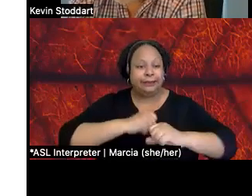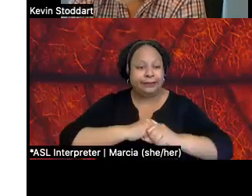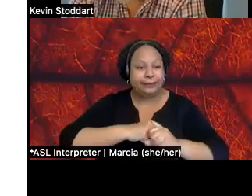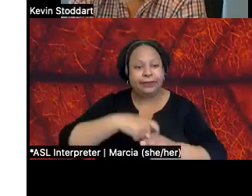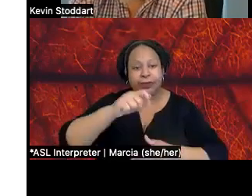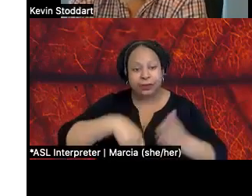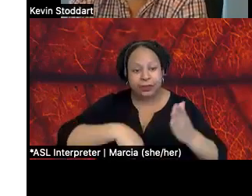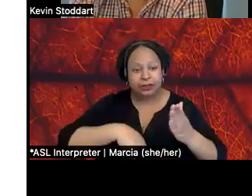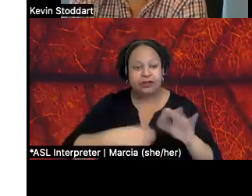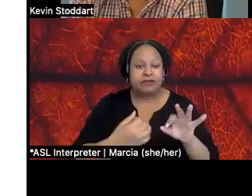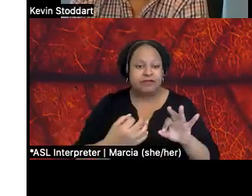Next.